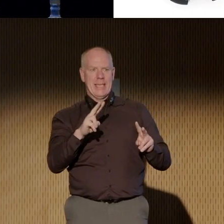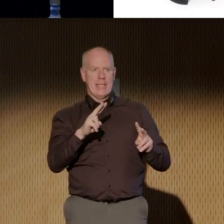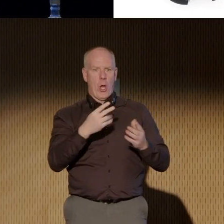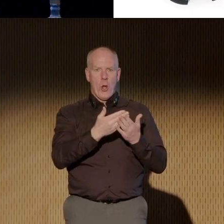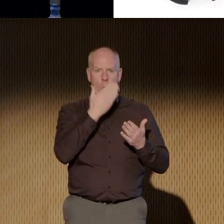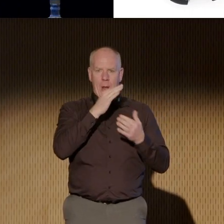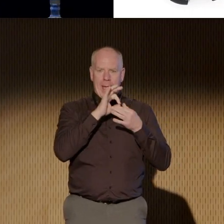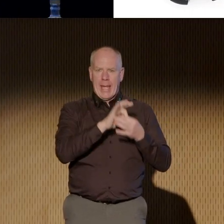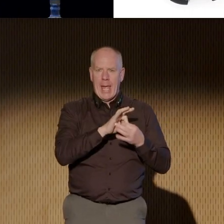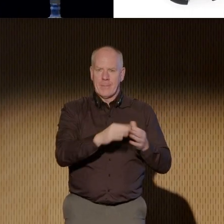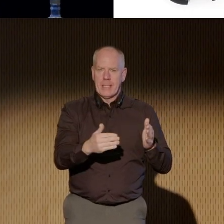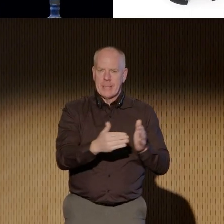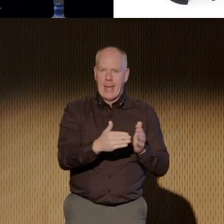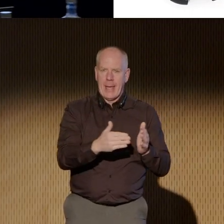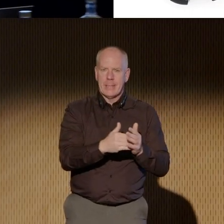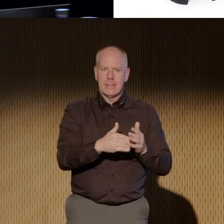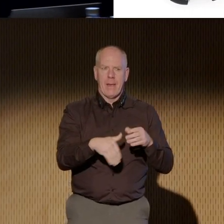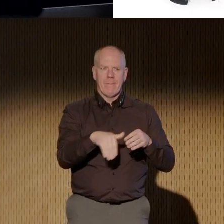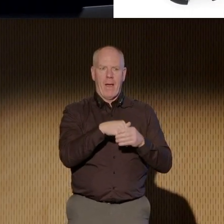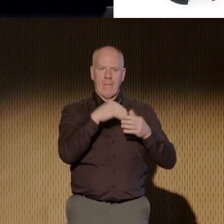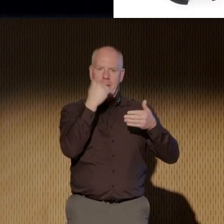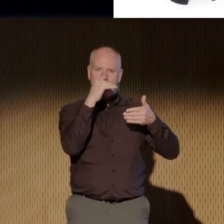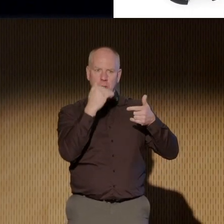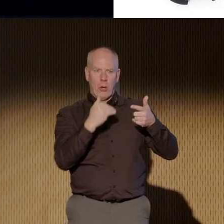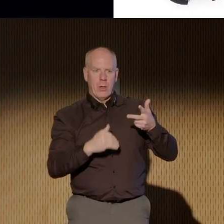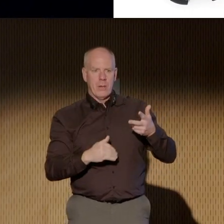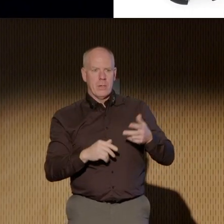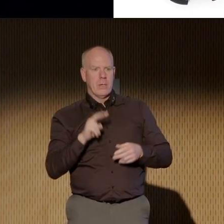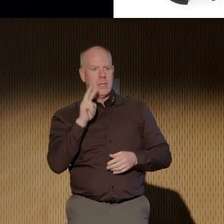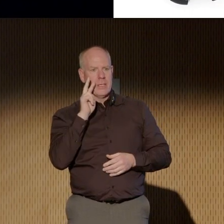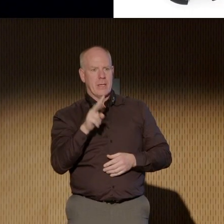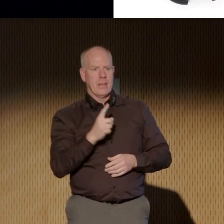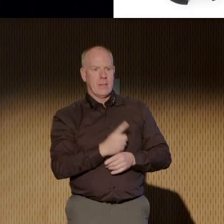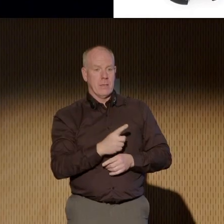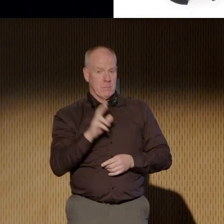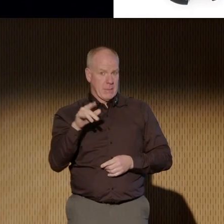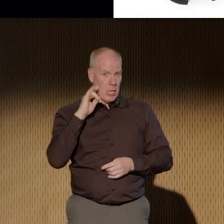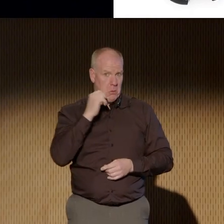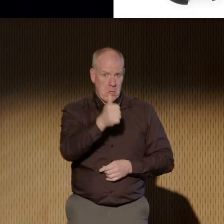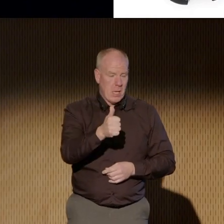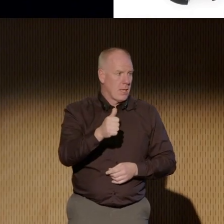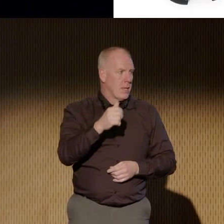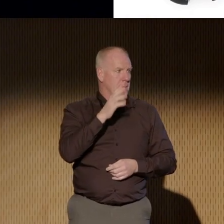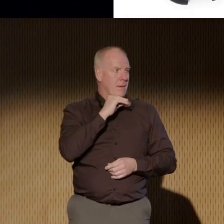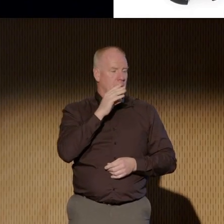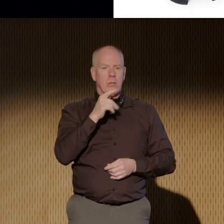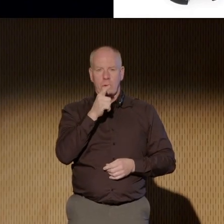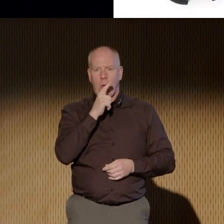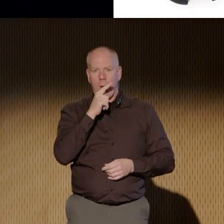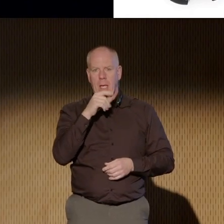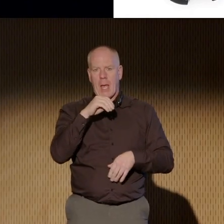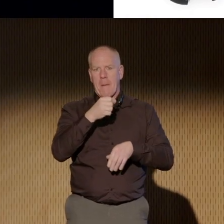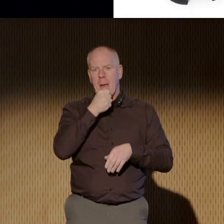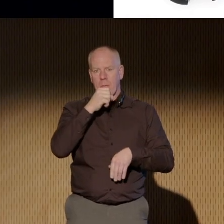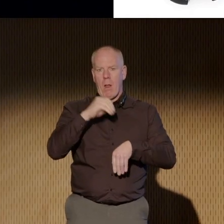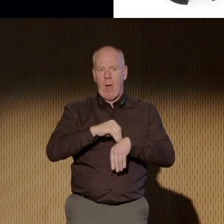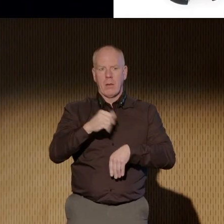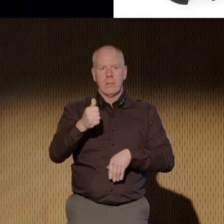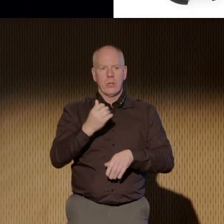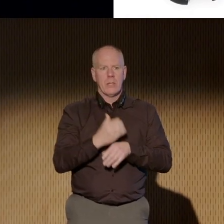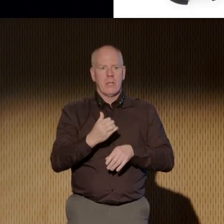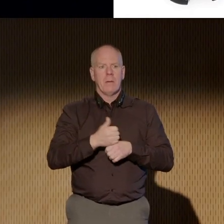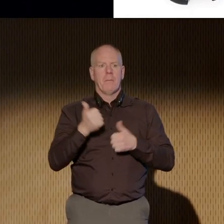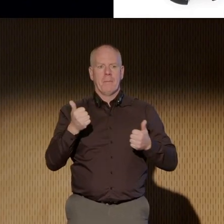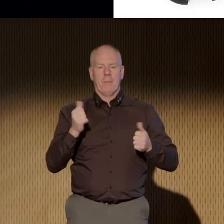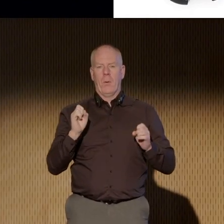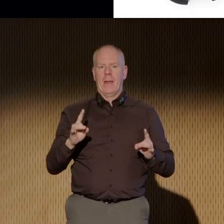and some learner attainment. Sorry, couldn’t see you. I don’t think you can. We can. Okay,